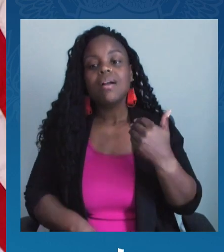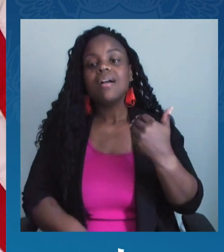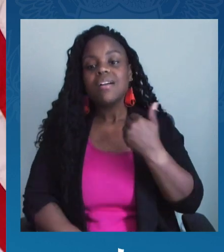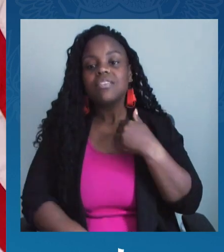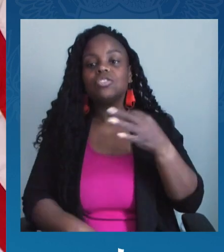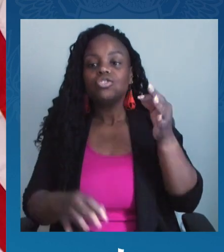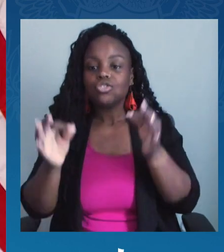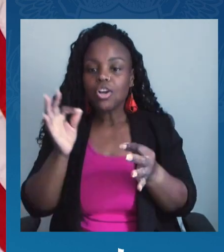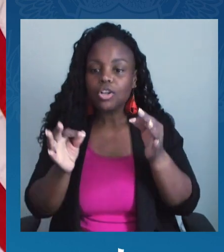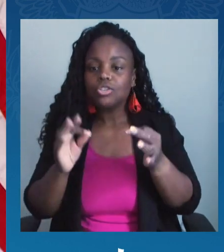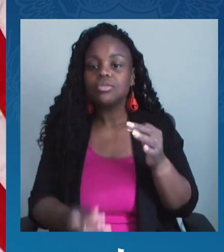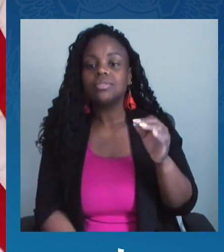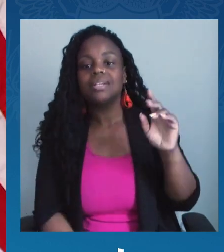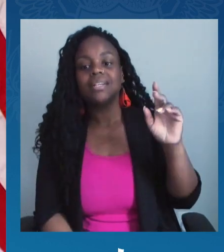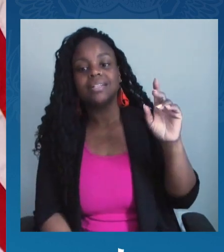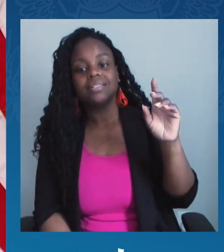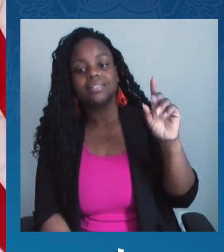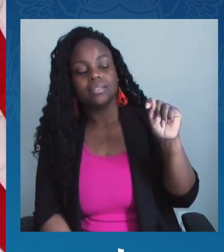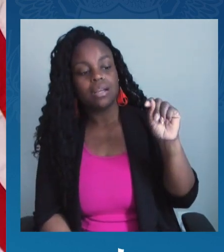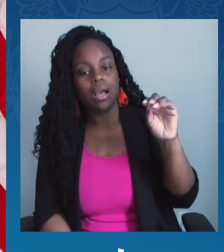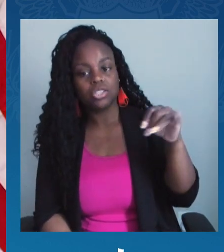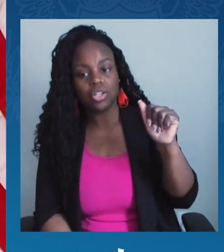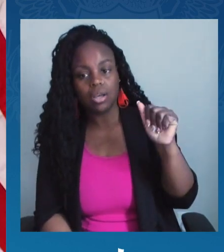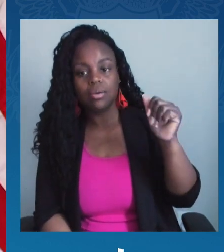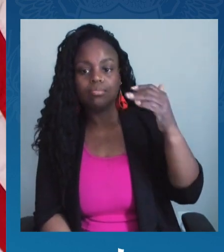Jackson on the United States Supreme Court.